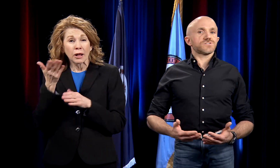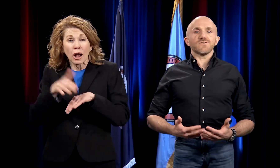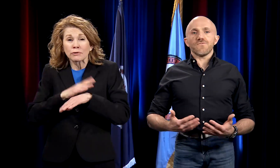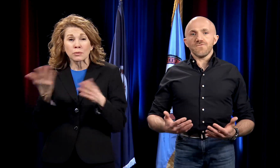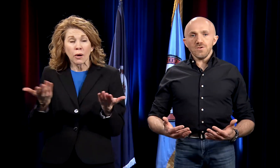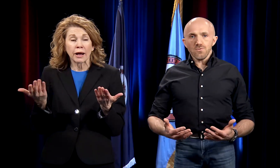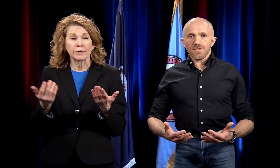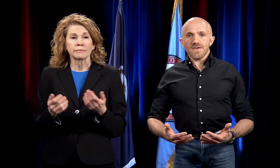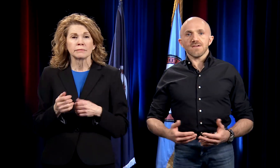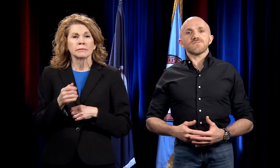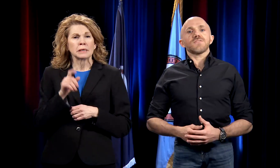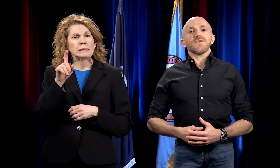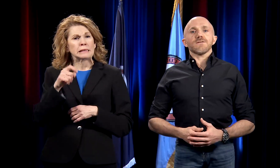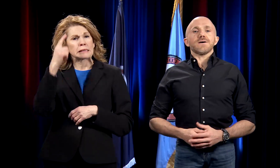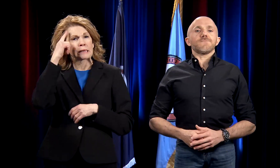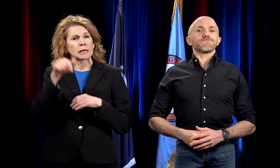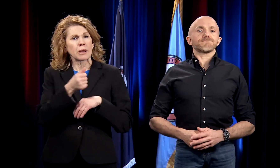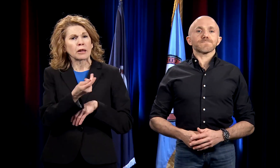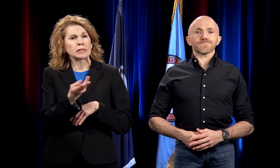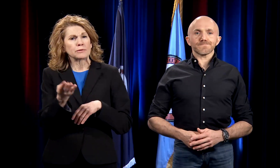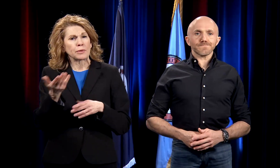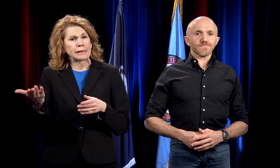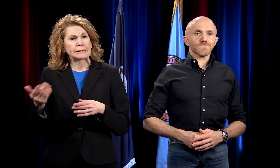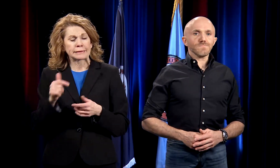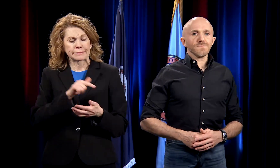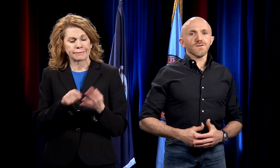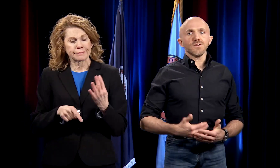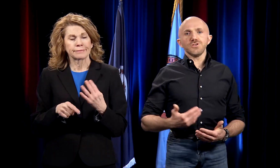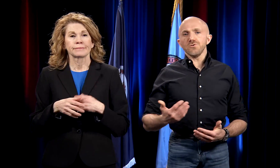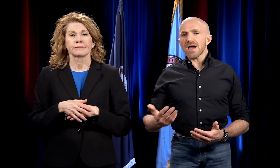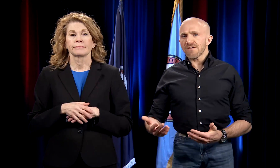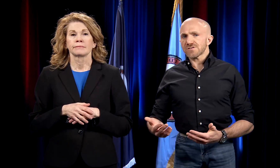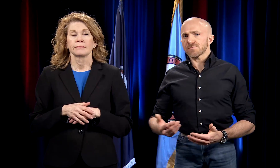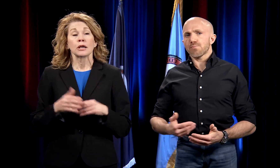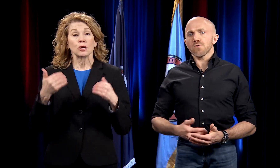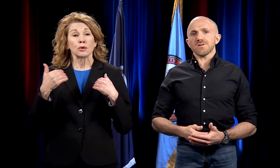just a few things to think about. Do you have a support